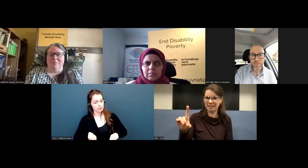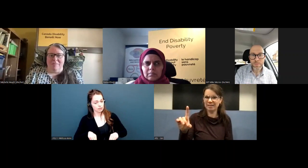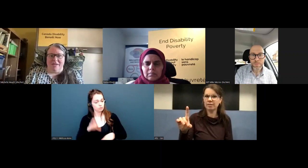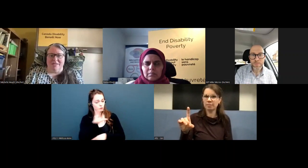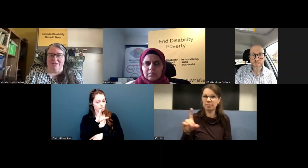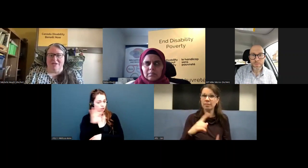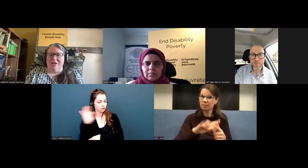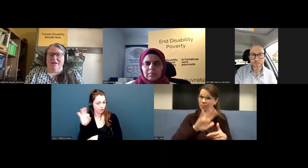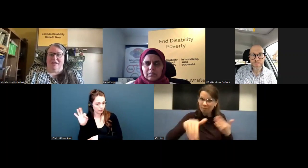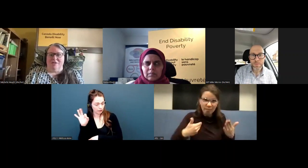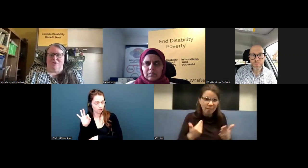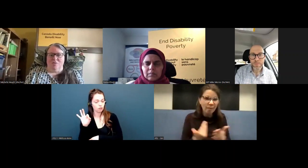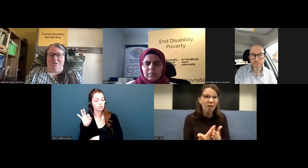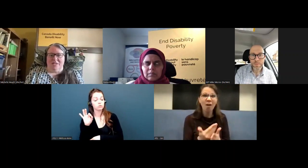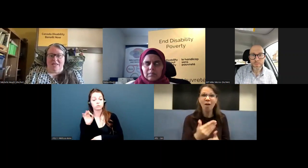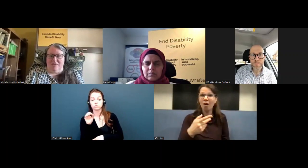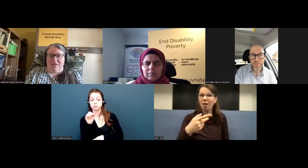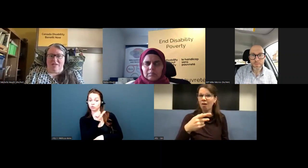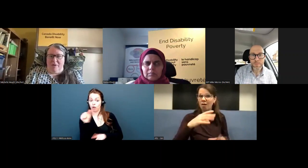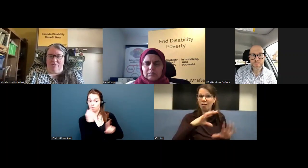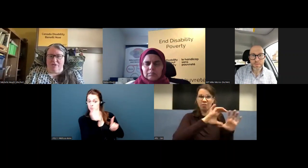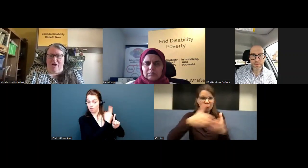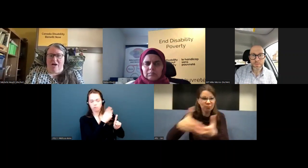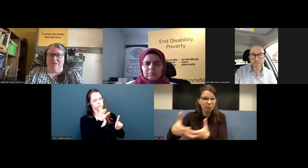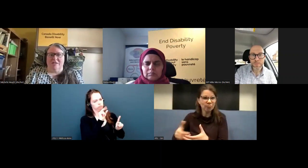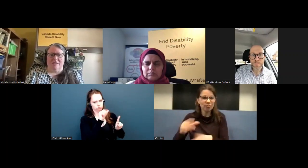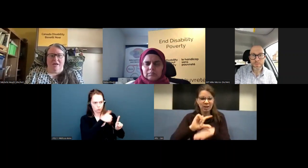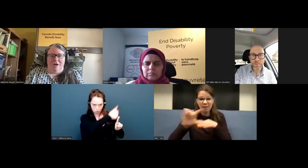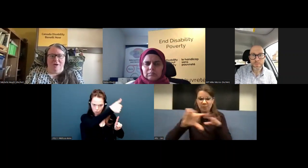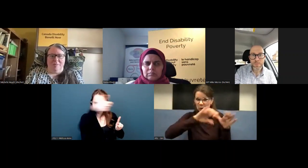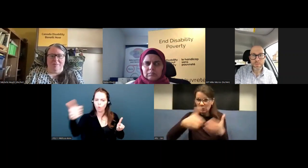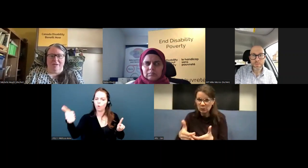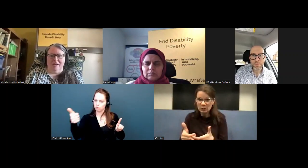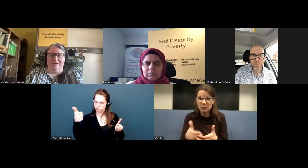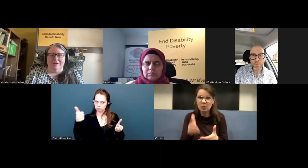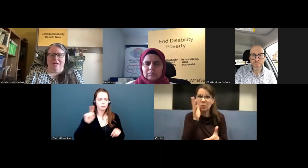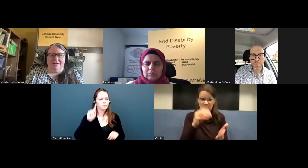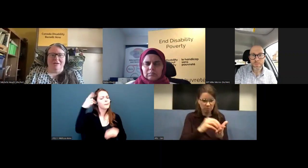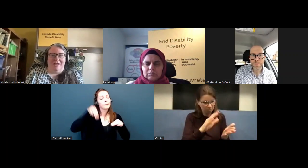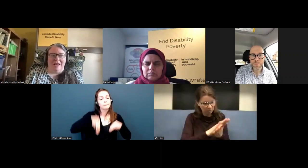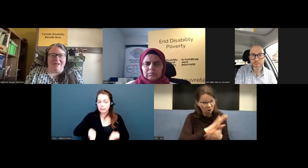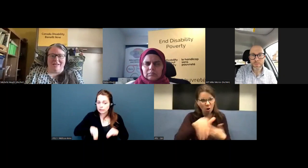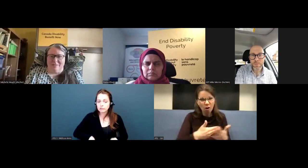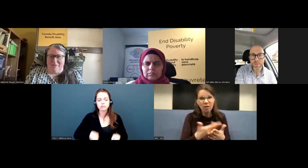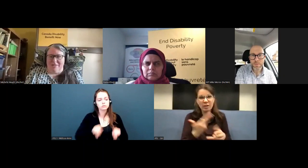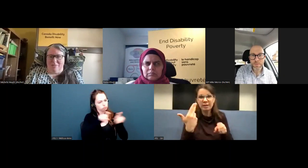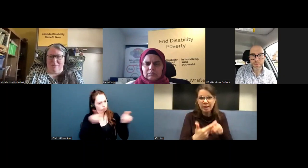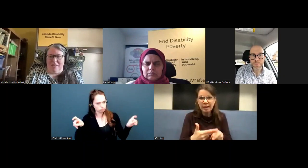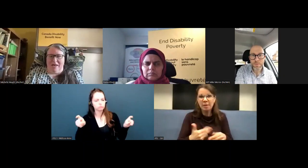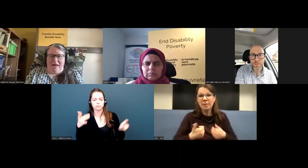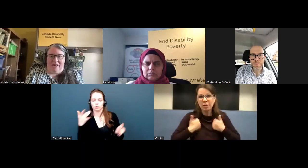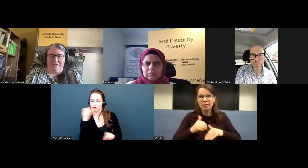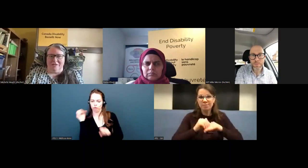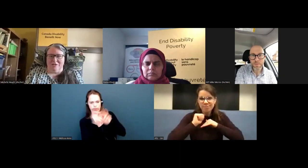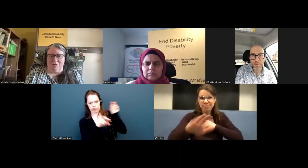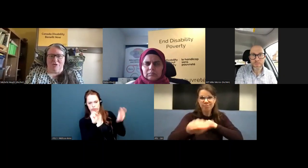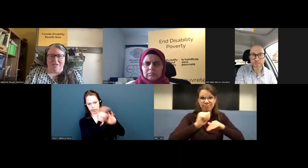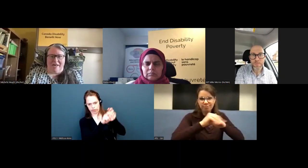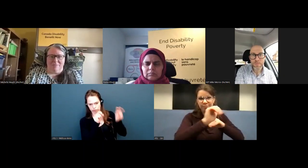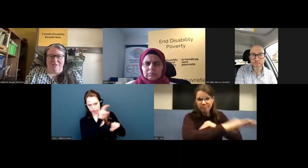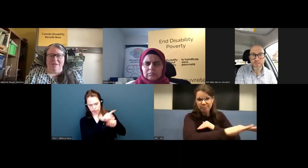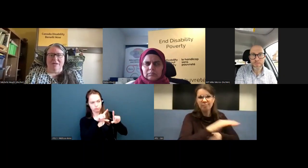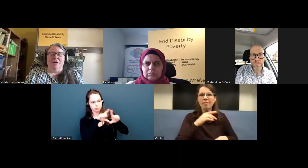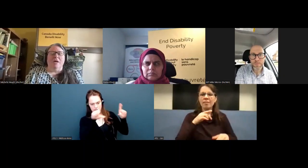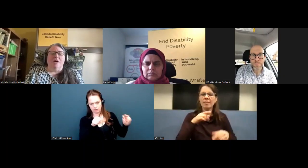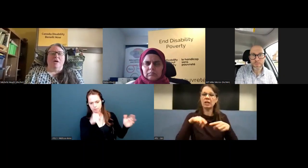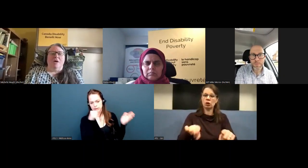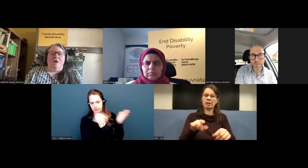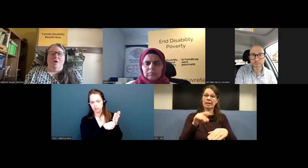MINISTER TO RECEIVE THESE POSTCARDS IN ACCESSIBILITY WEEK AND SOME OTHER TIMES.